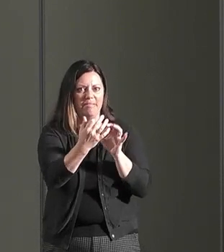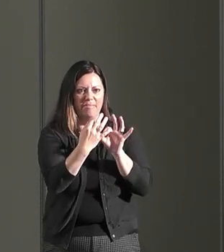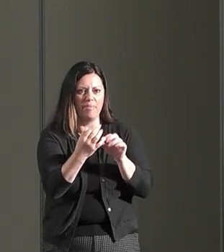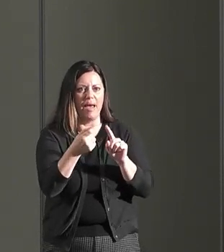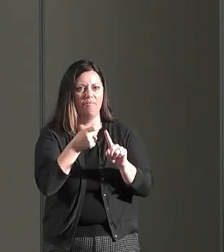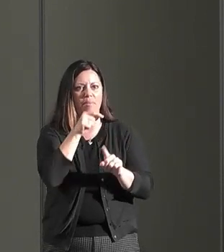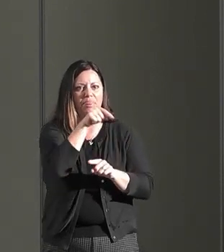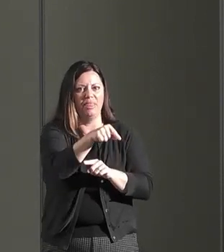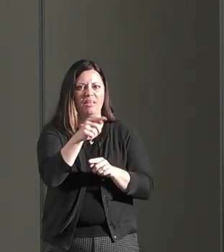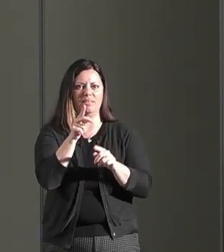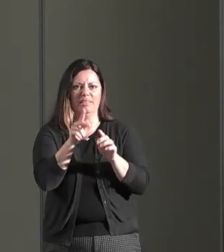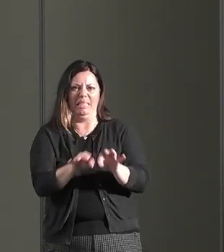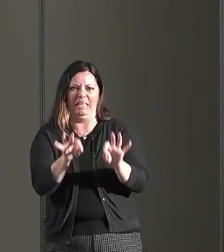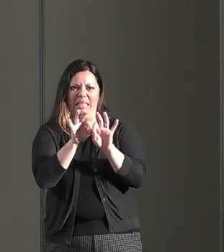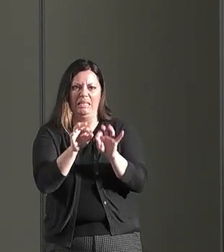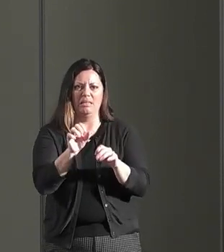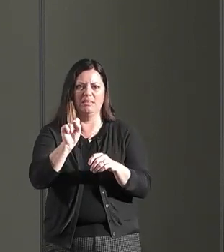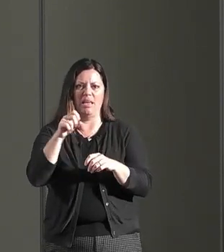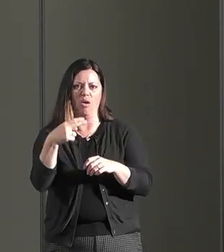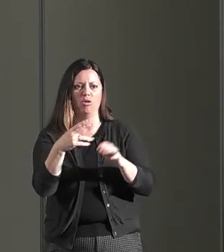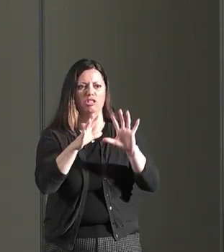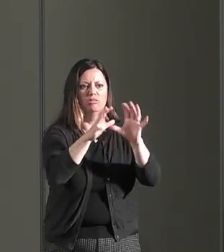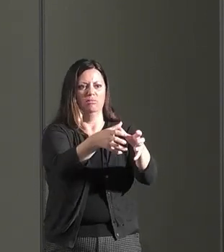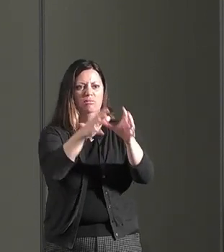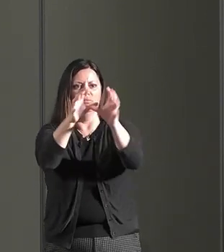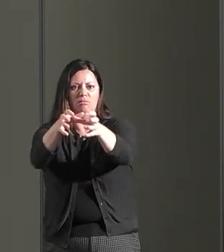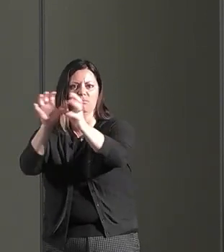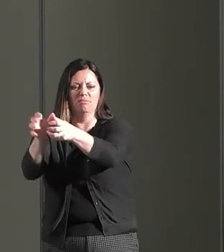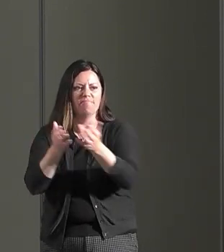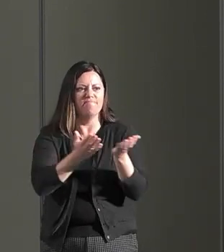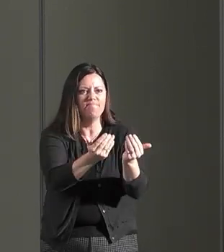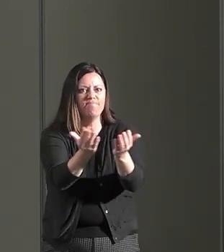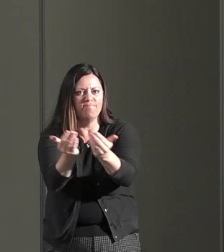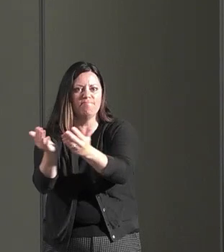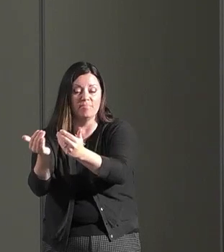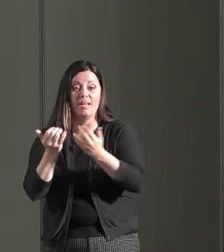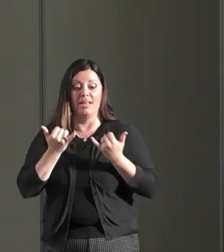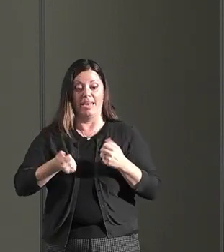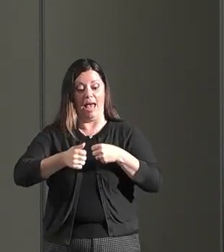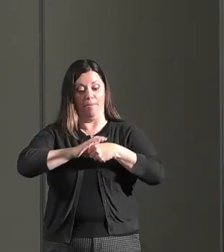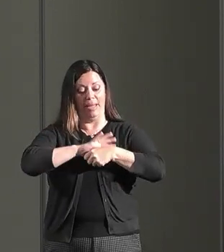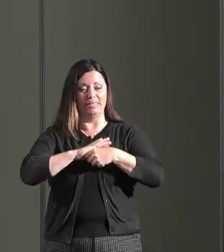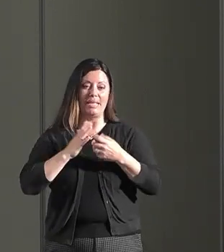stakeholders that are involved in the project. So now that the pandemic has kind of eased